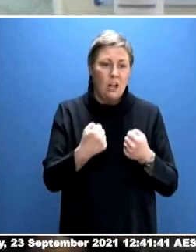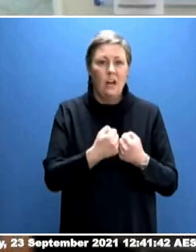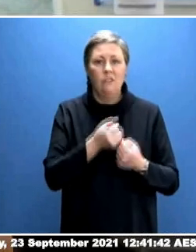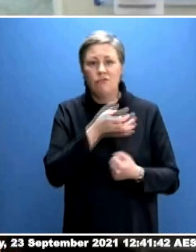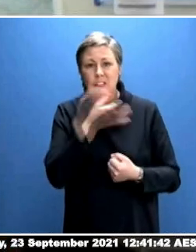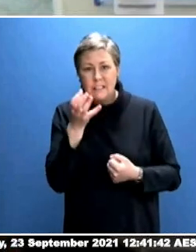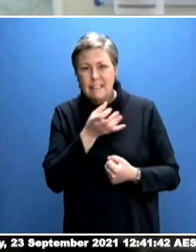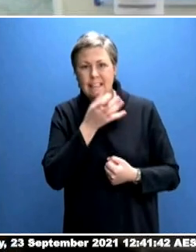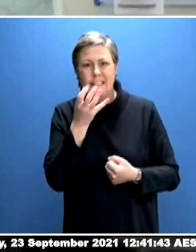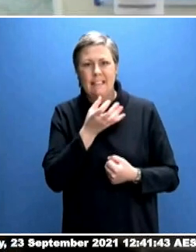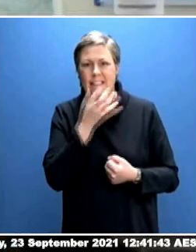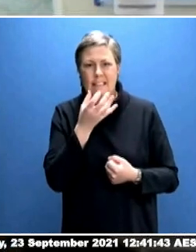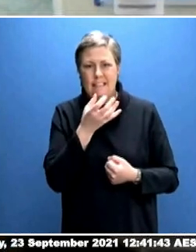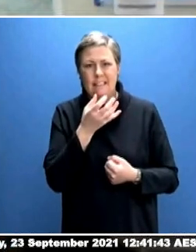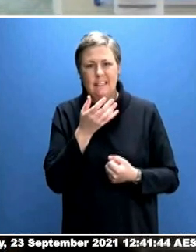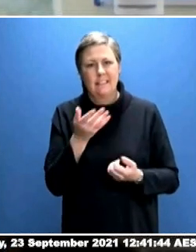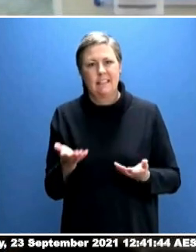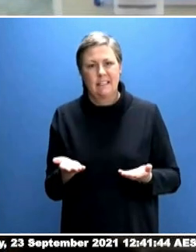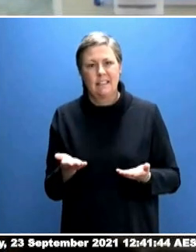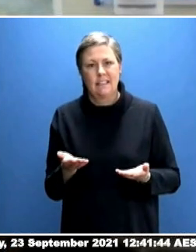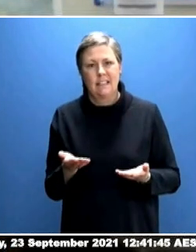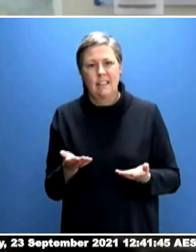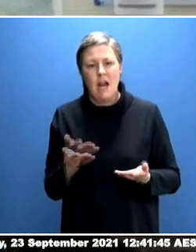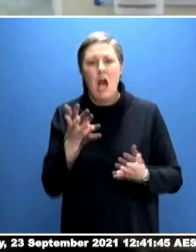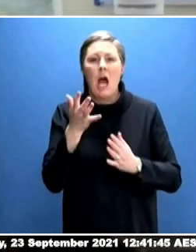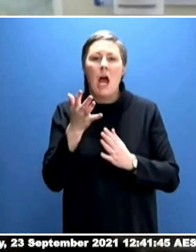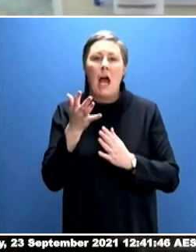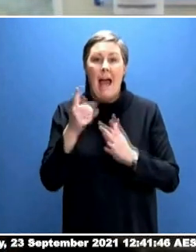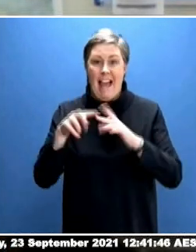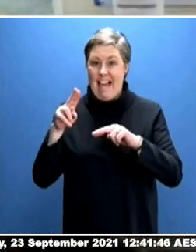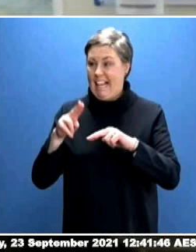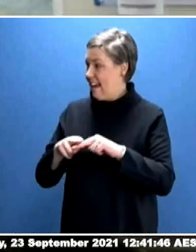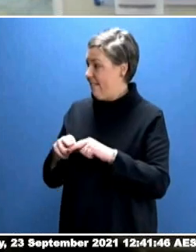But those sort of concerns, going back into the same environment, you really